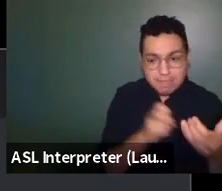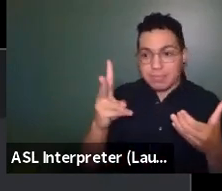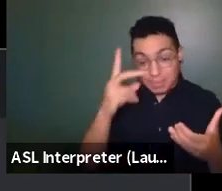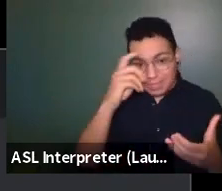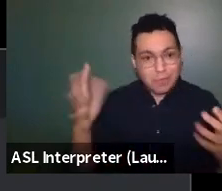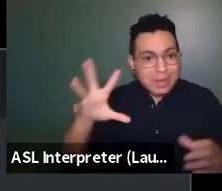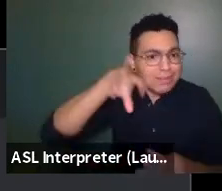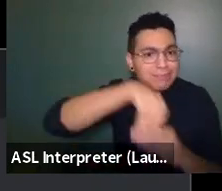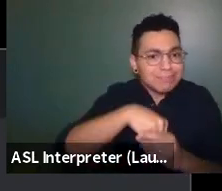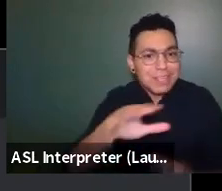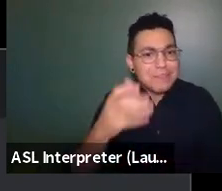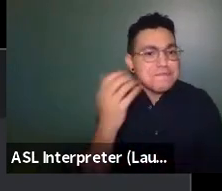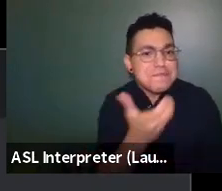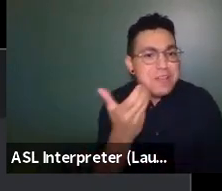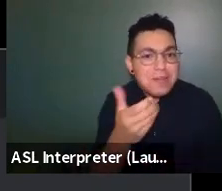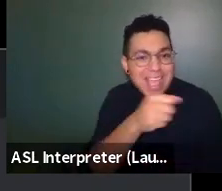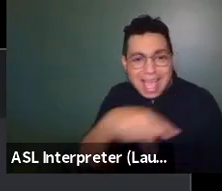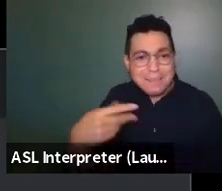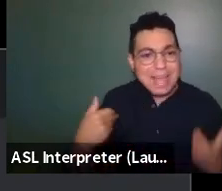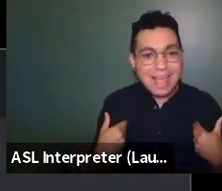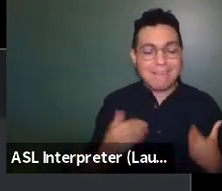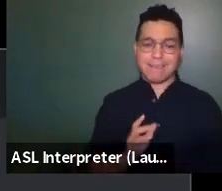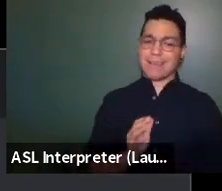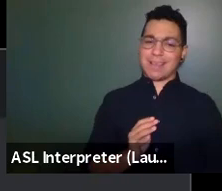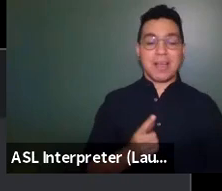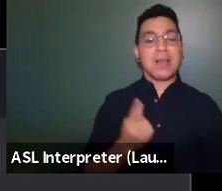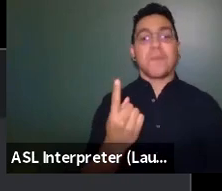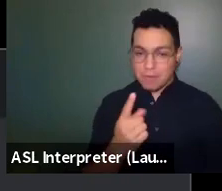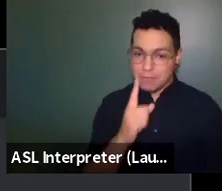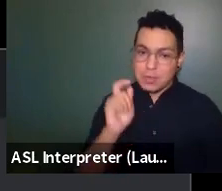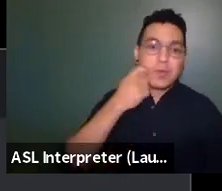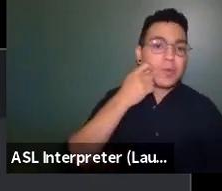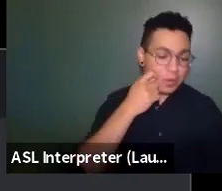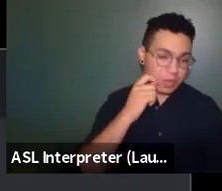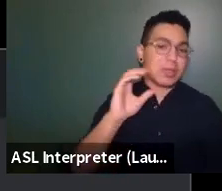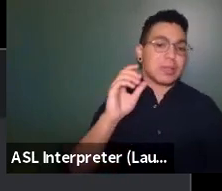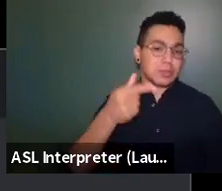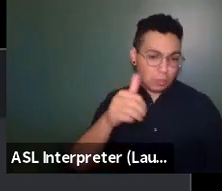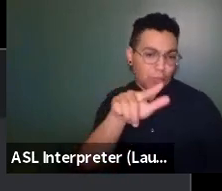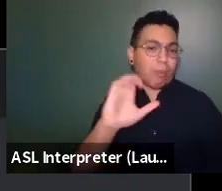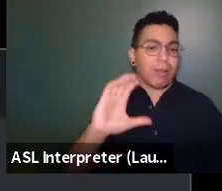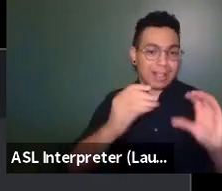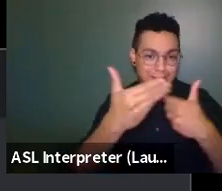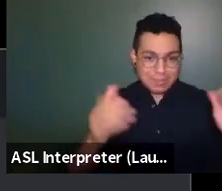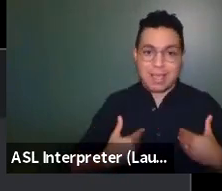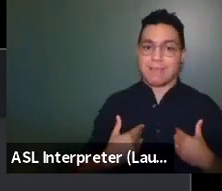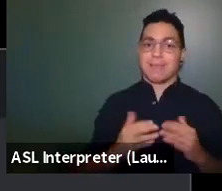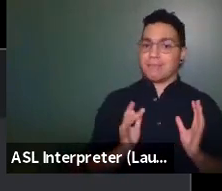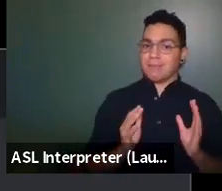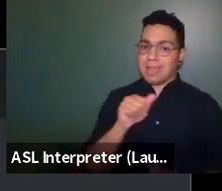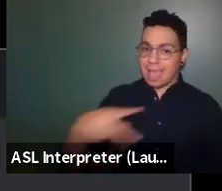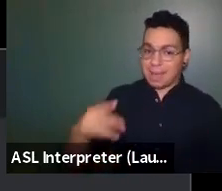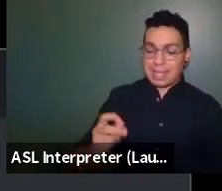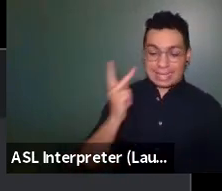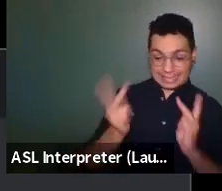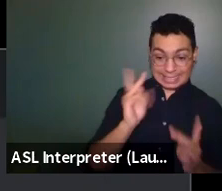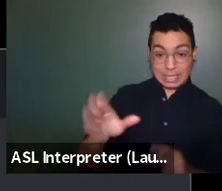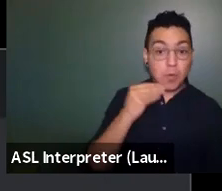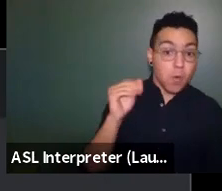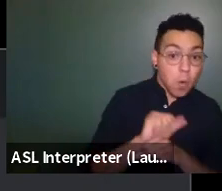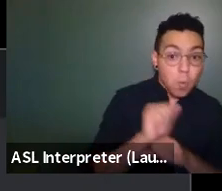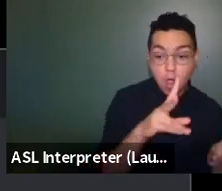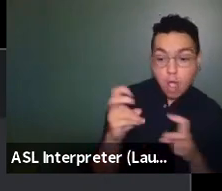ESD 101 - Jeff Crawford: So it is one of those nice things and the Google Classroom does have a really great app for students to be able to use so they can look at all their assignments, they can do their work, they can upload pictures, etc.